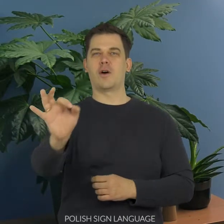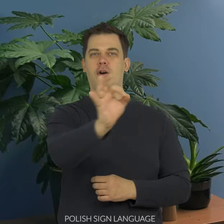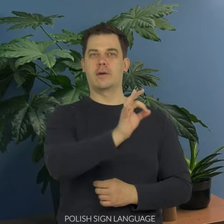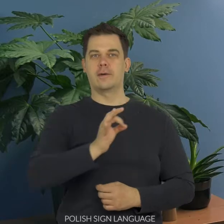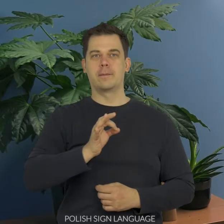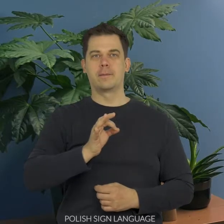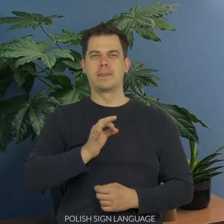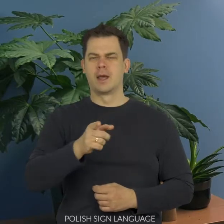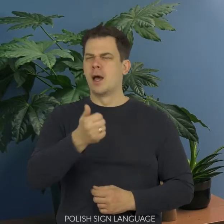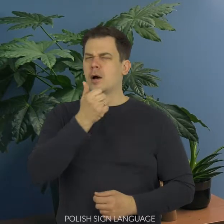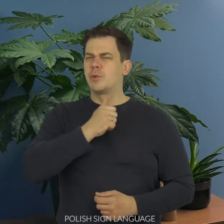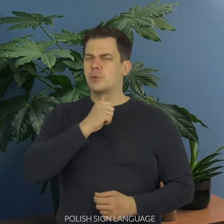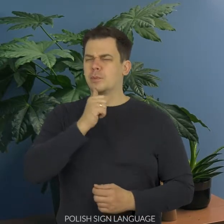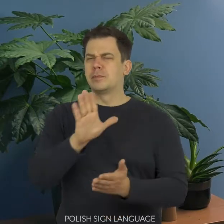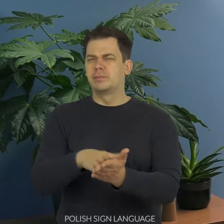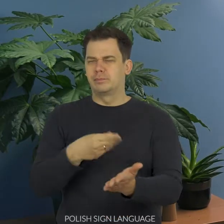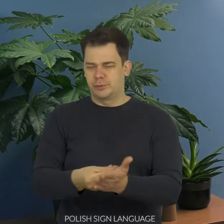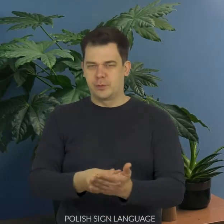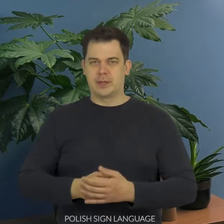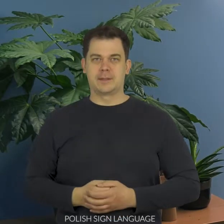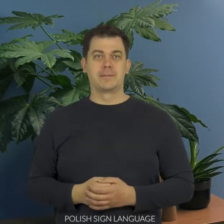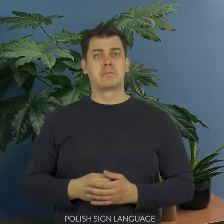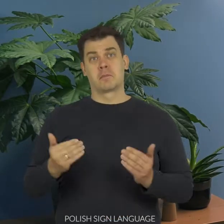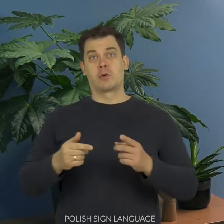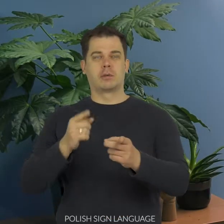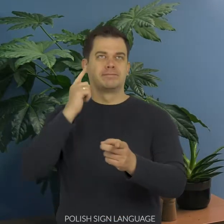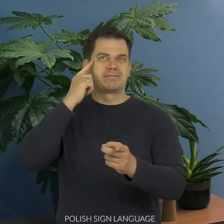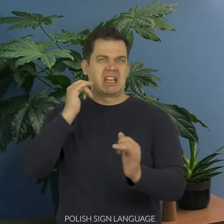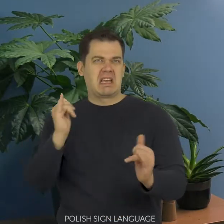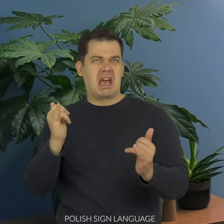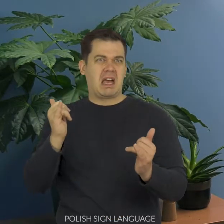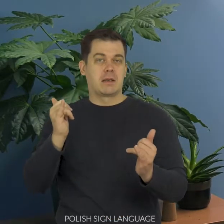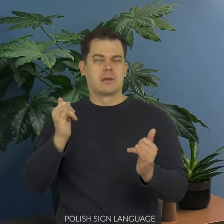A good experiment, example which can help to understand this problem